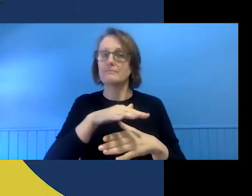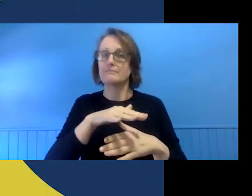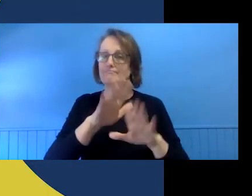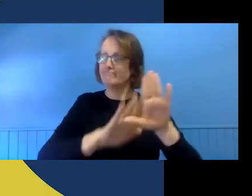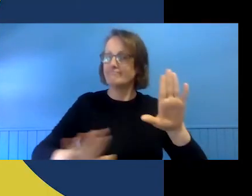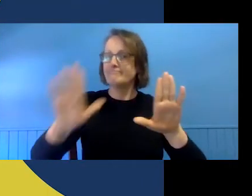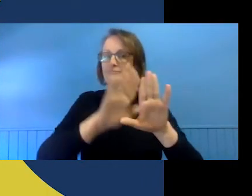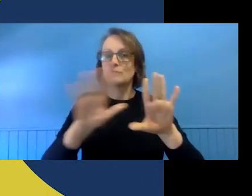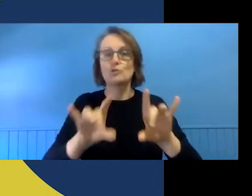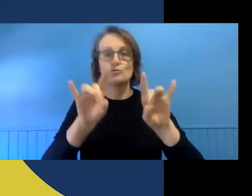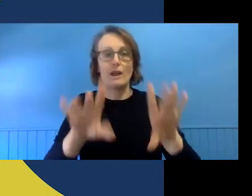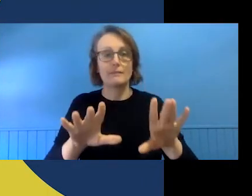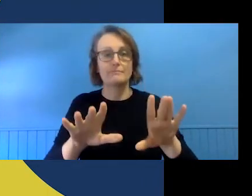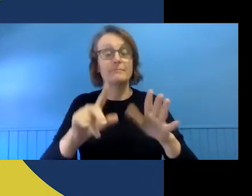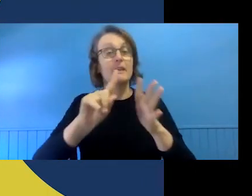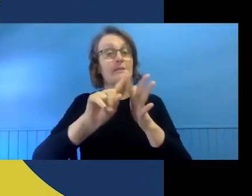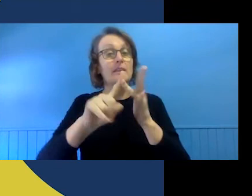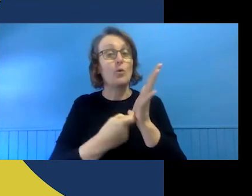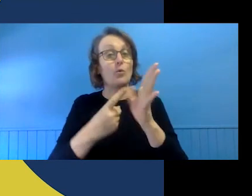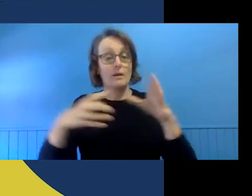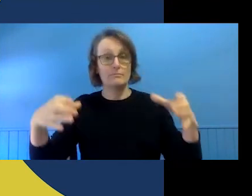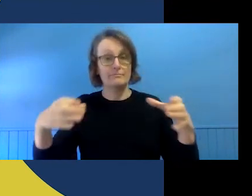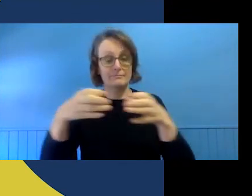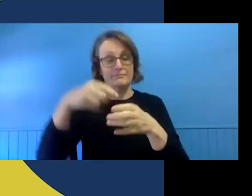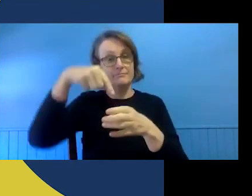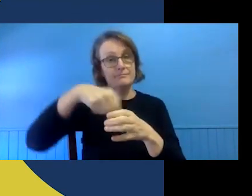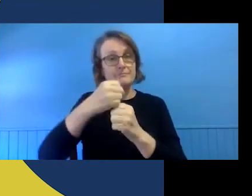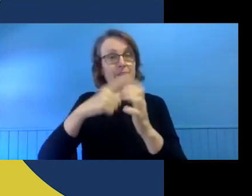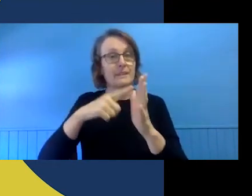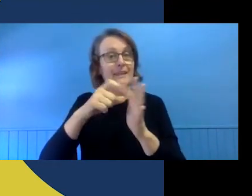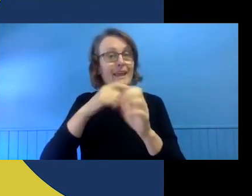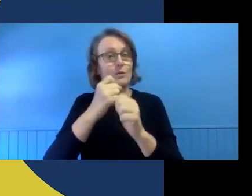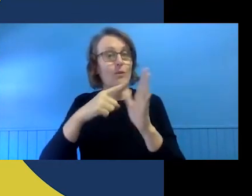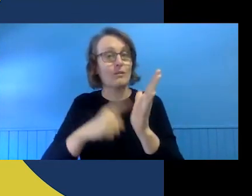I acknowledge the Gadigal people of the Eora nation, the traditional owners of the land from